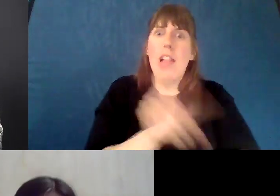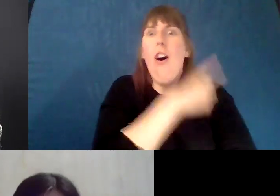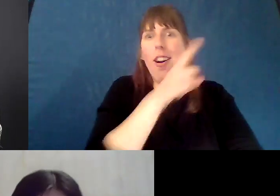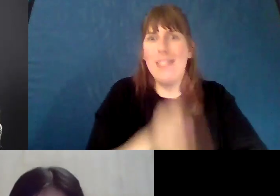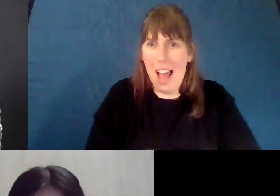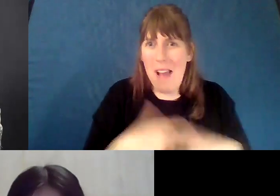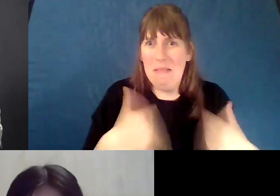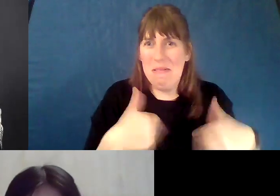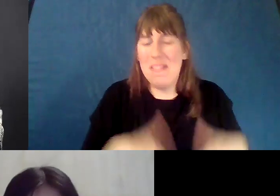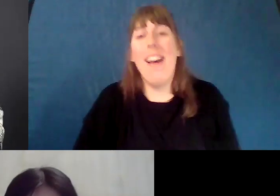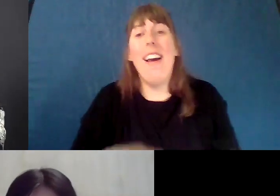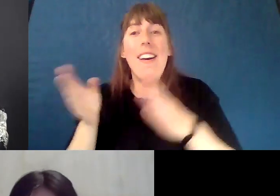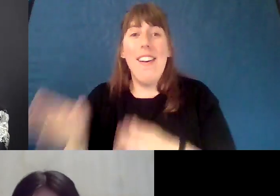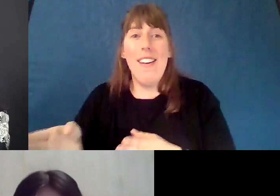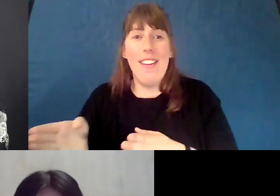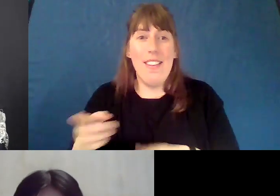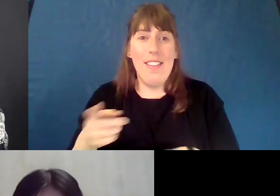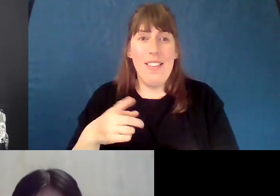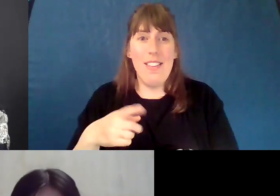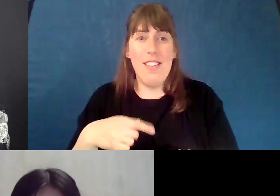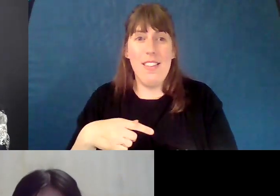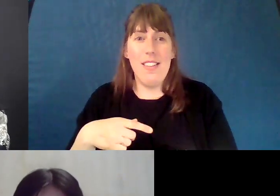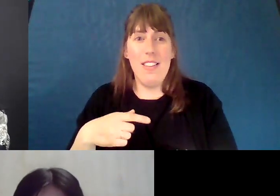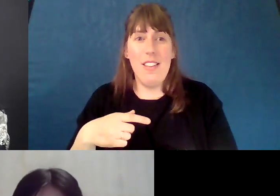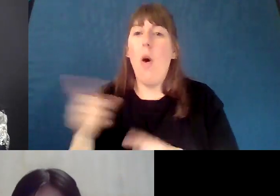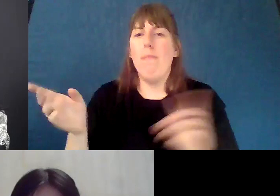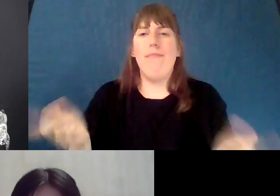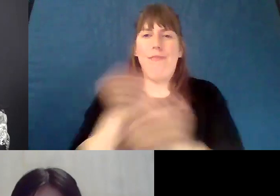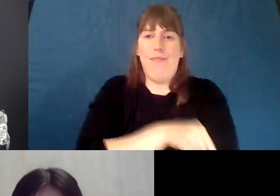And one is like, oh, the performance or like, it's a one night, you know, and you do one thing,